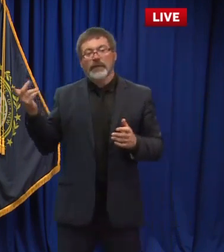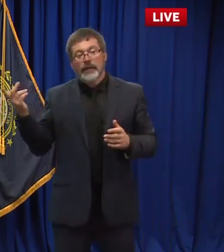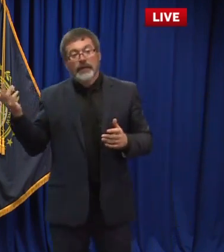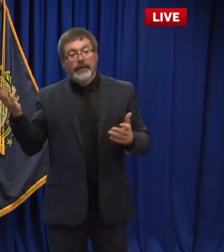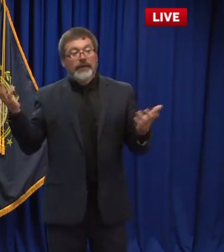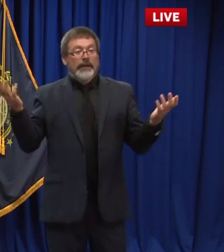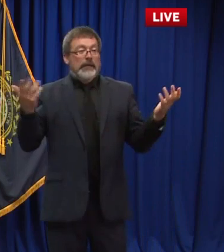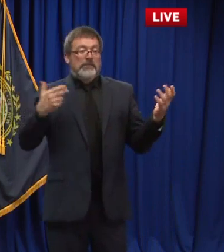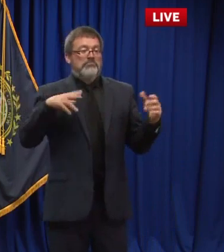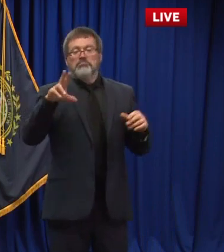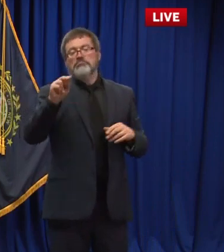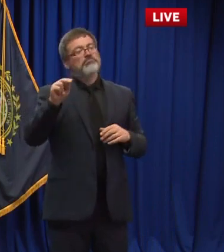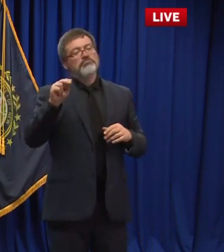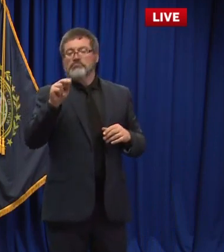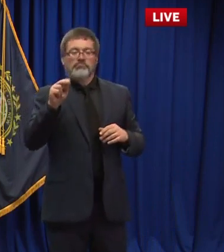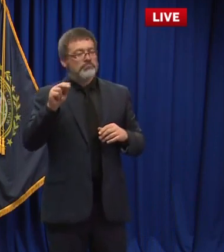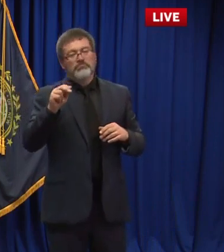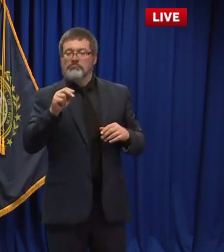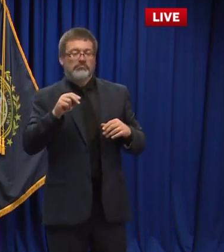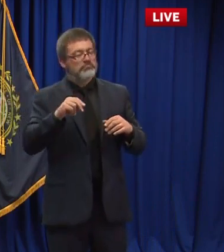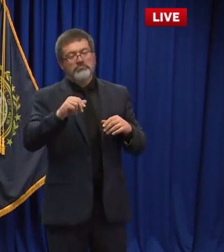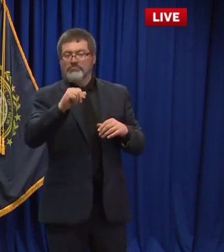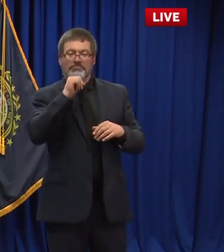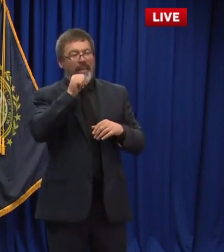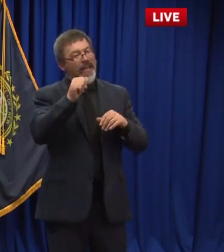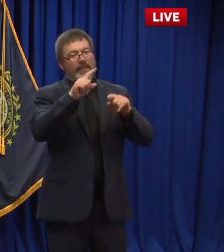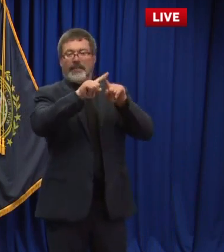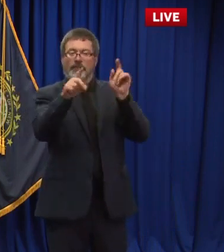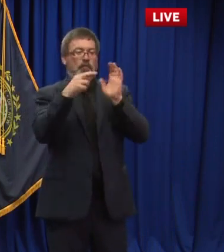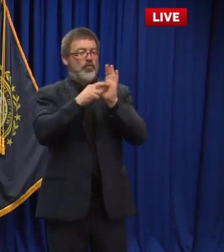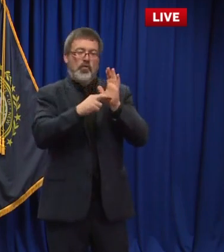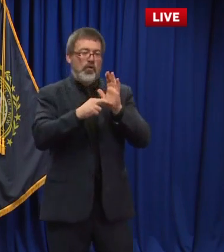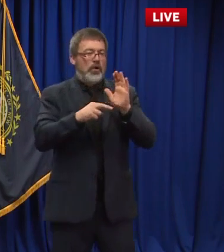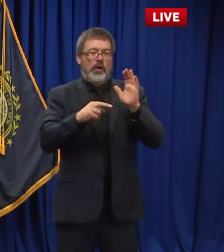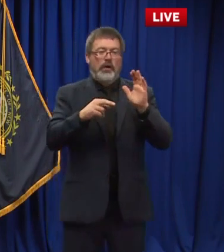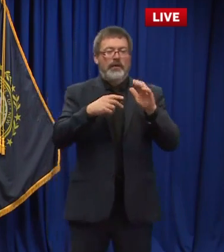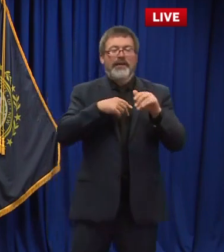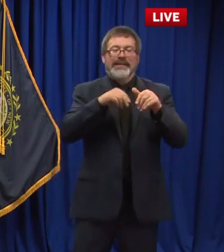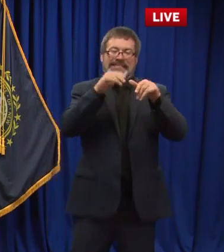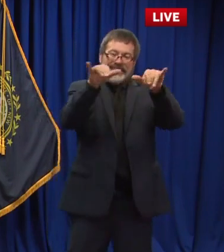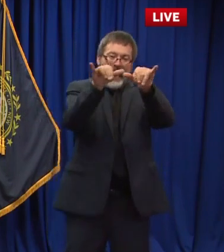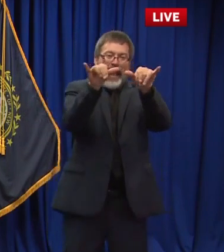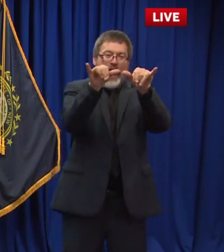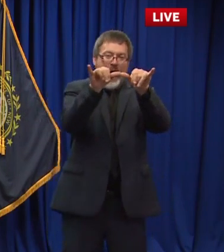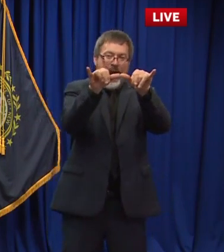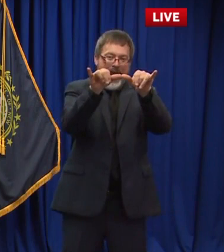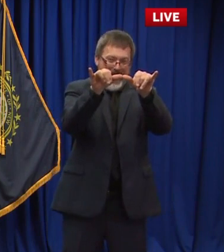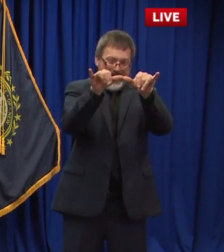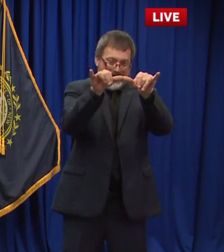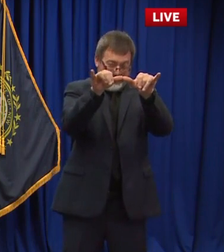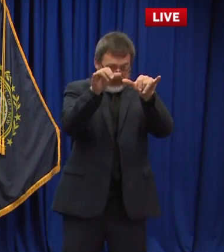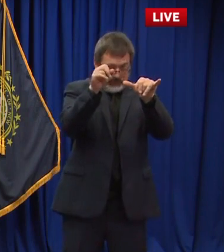THAT’S A GOOD QUESTION. IT DOESN’T SAY HIGH SCHOOL OR MIDDLE SCHOOLS MUST DO THIS.